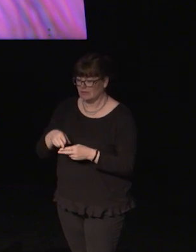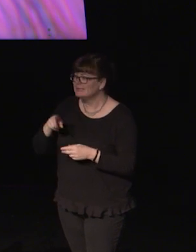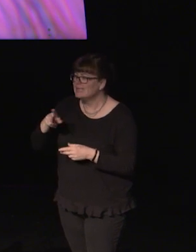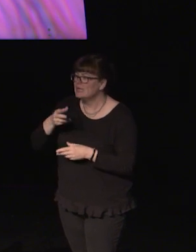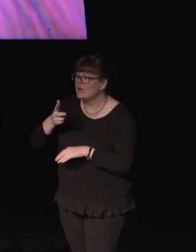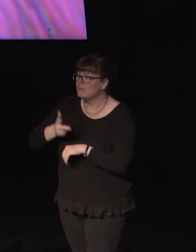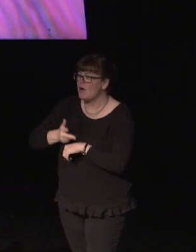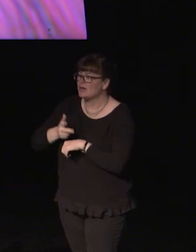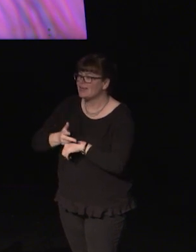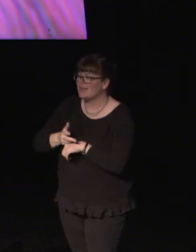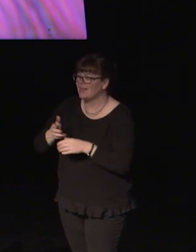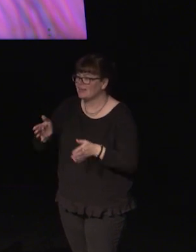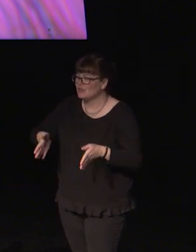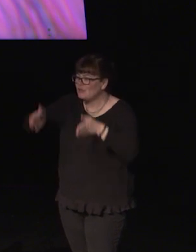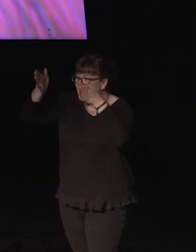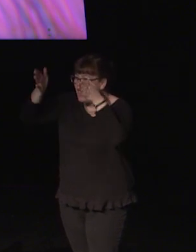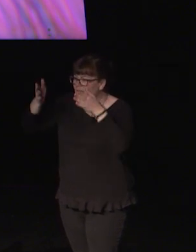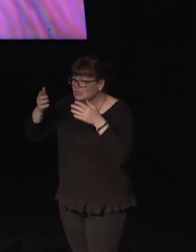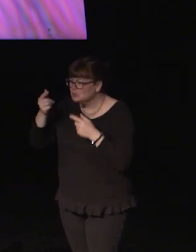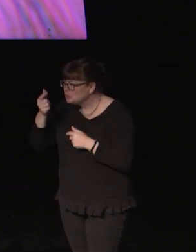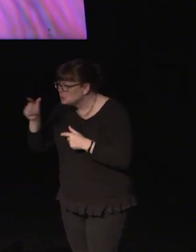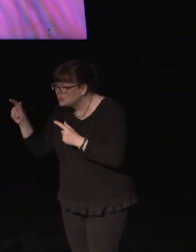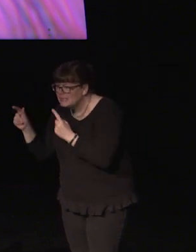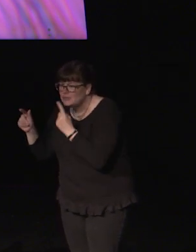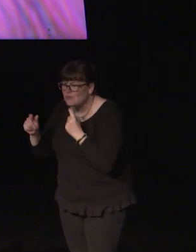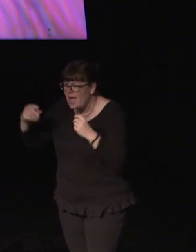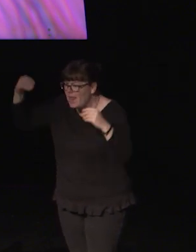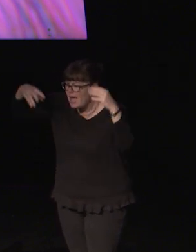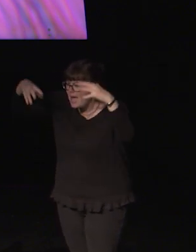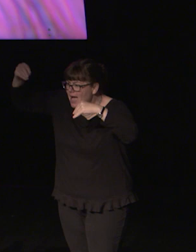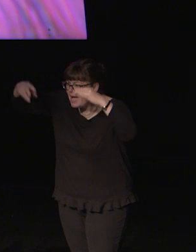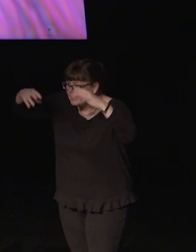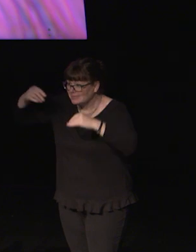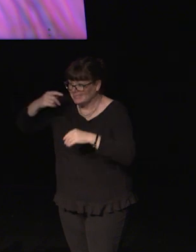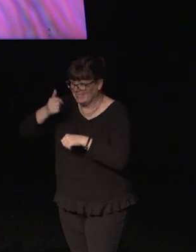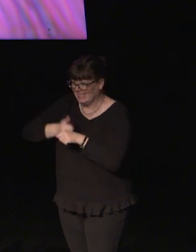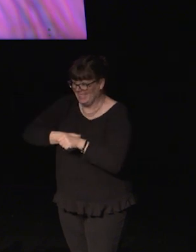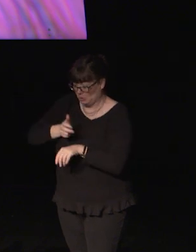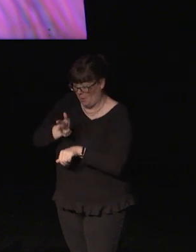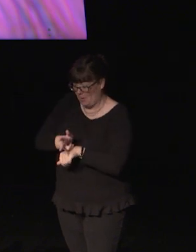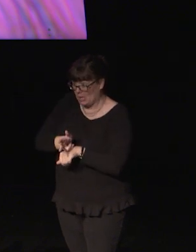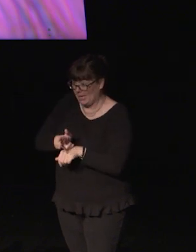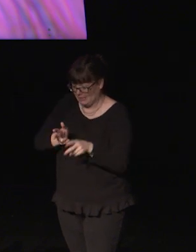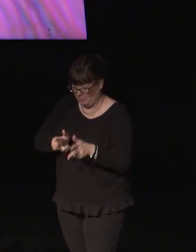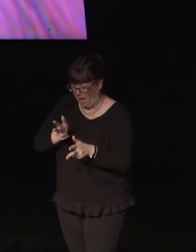where there's a lot of like green and red lights that are above each parking spot. Because I became accustomed